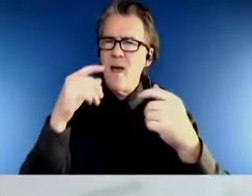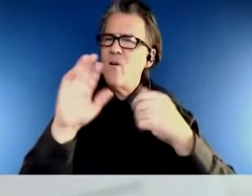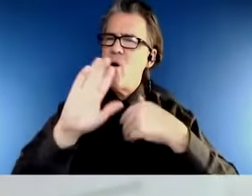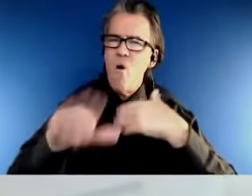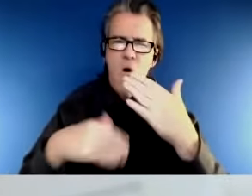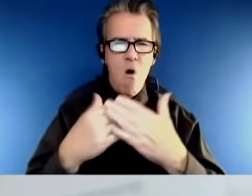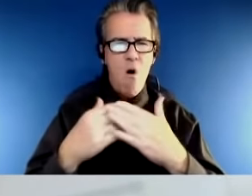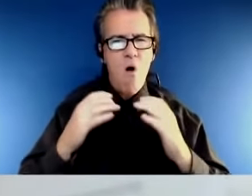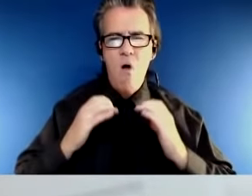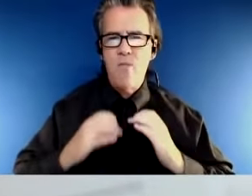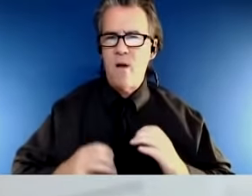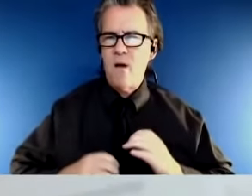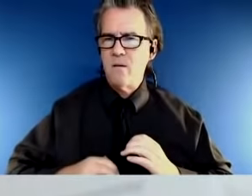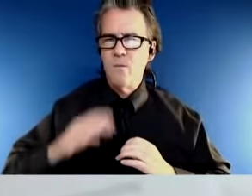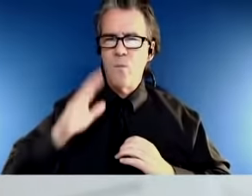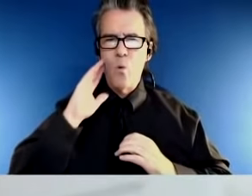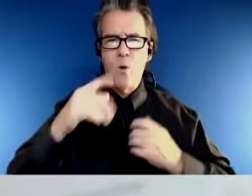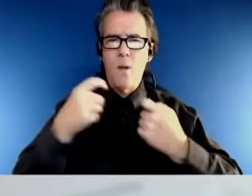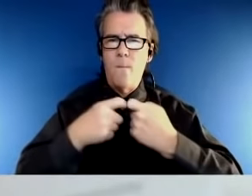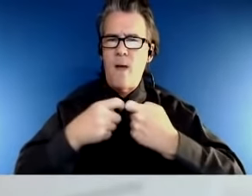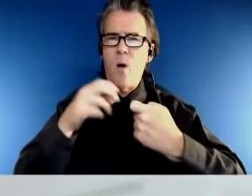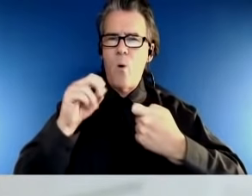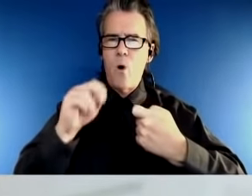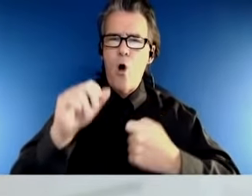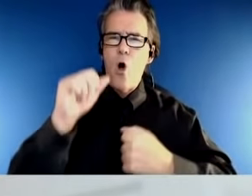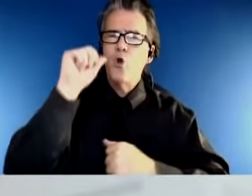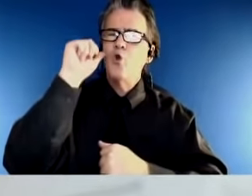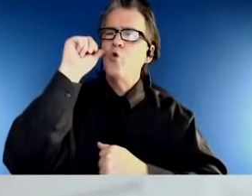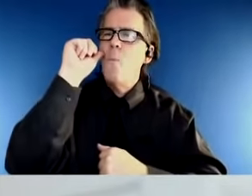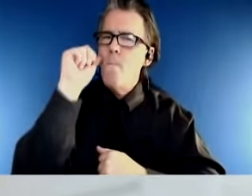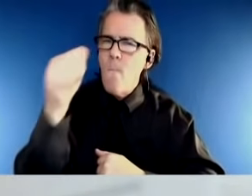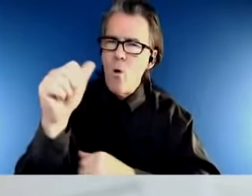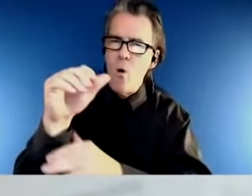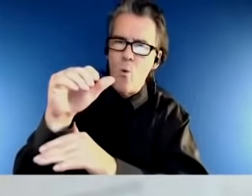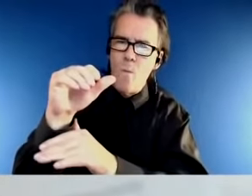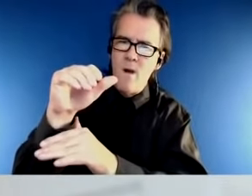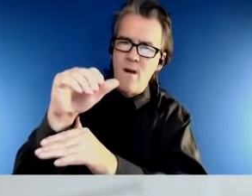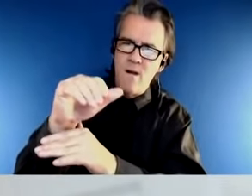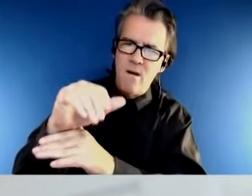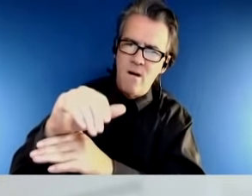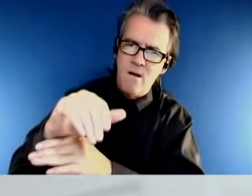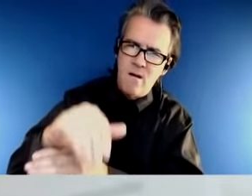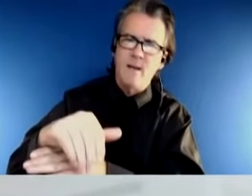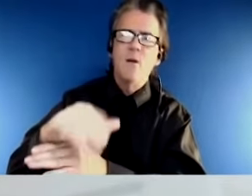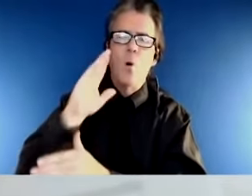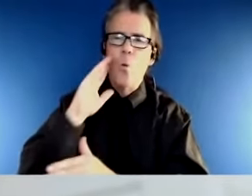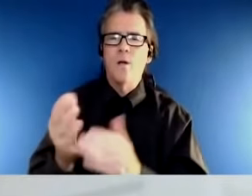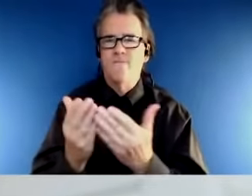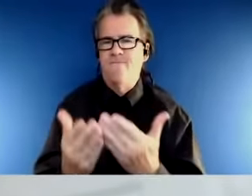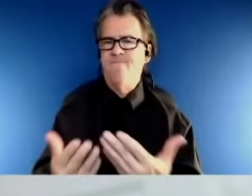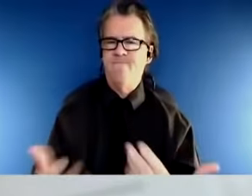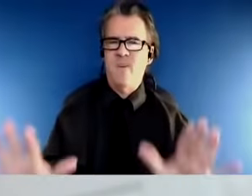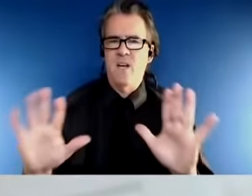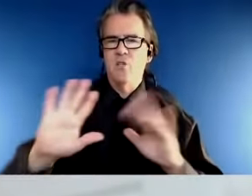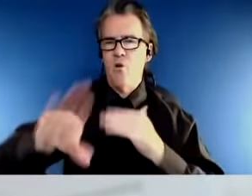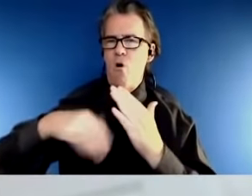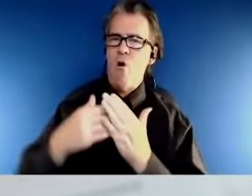Again, as Mark said, we are expecting full restoration or near full restoration by nightfall tomorrow for all of our customers.